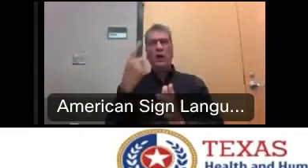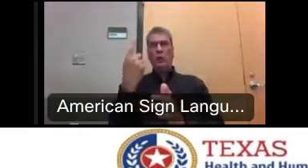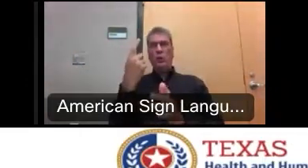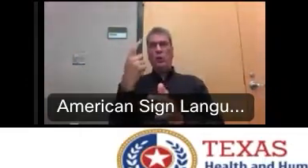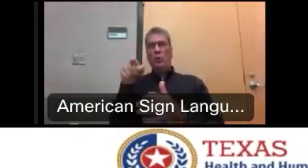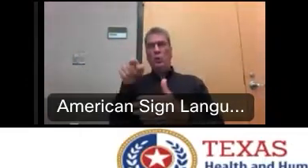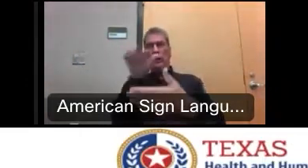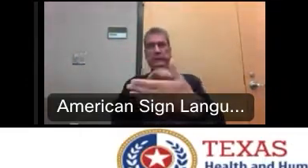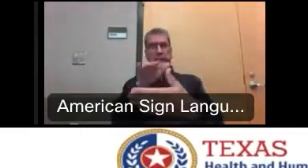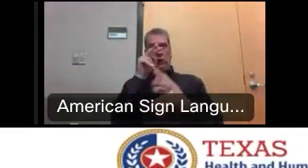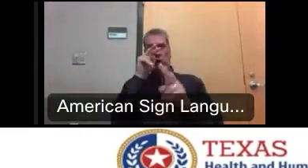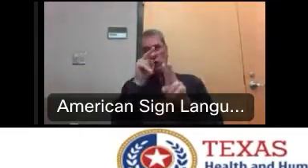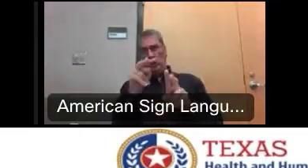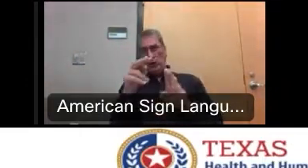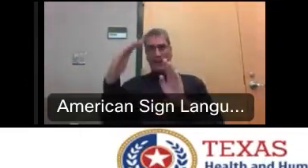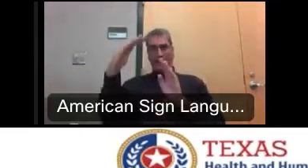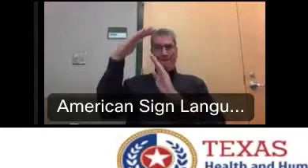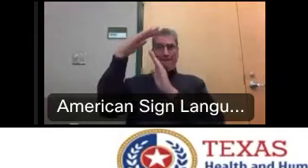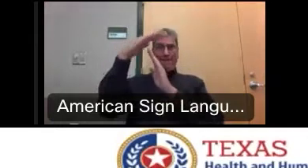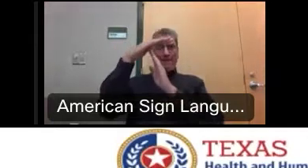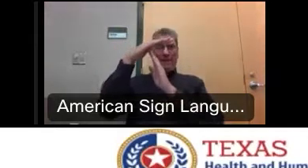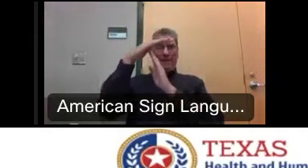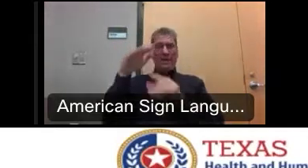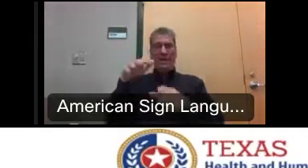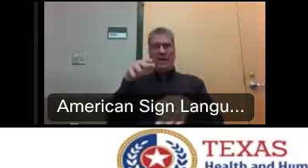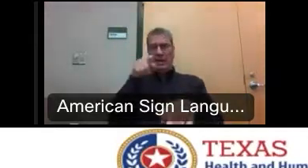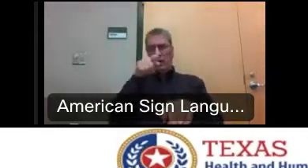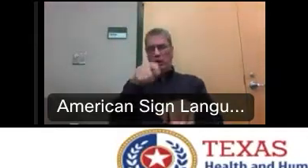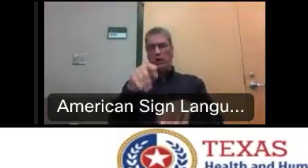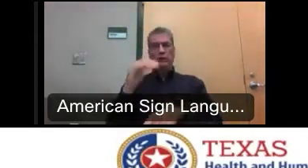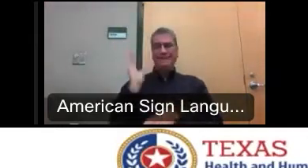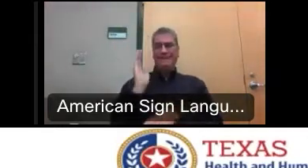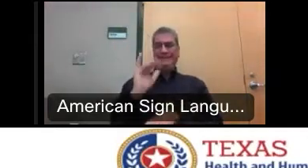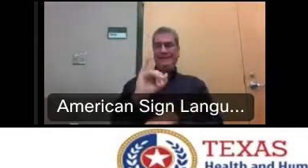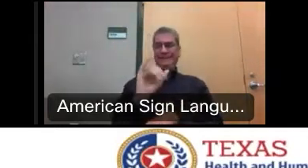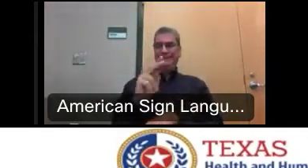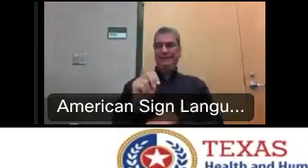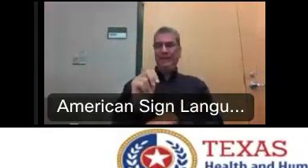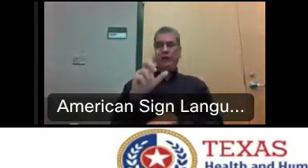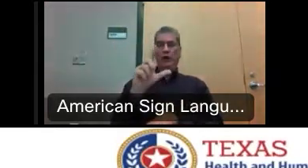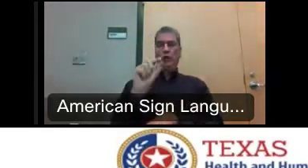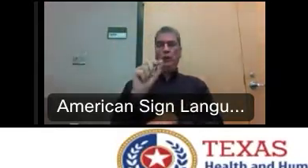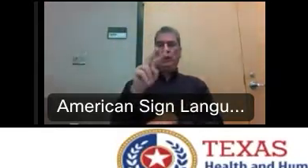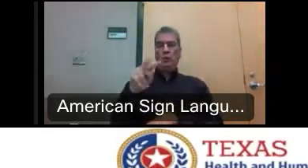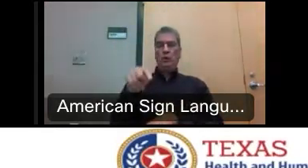at that peak, that is right there around January of 2022 that was Omicron.